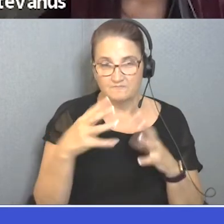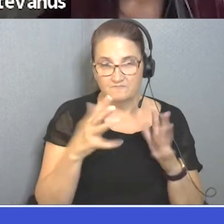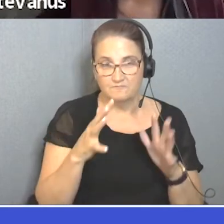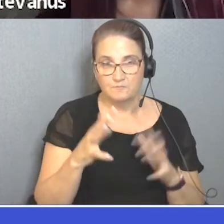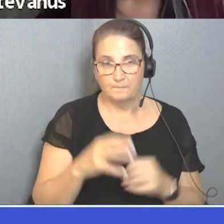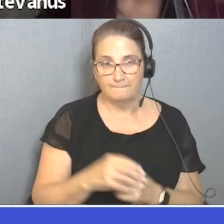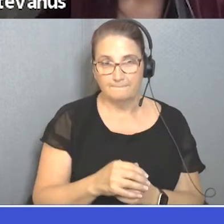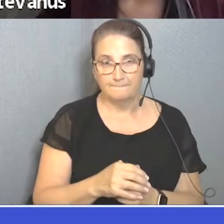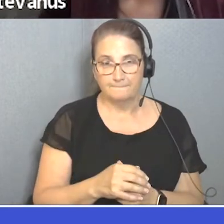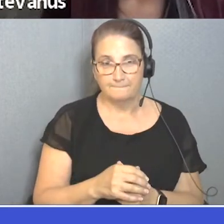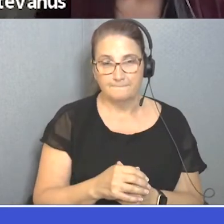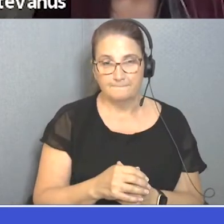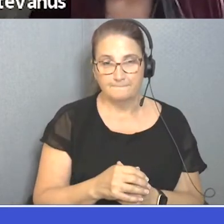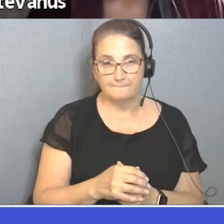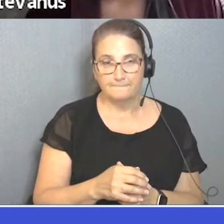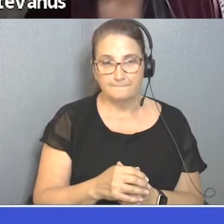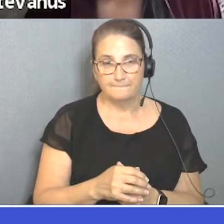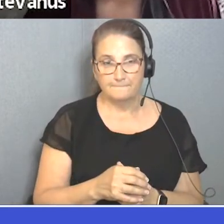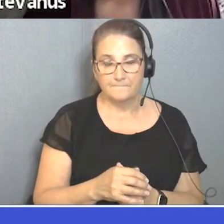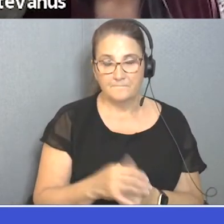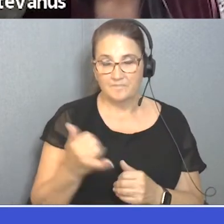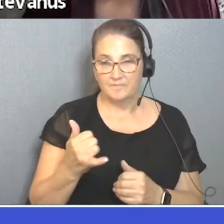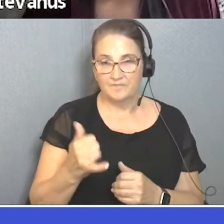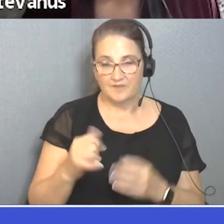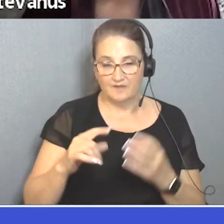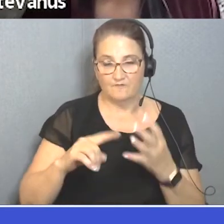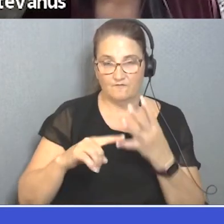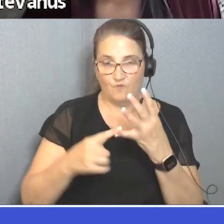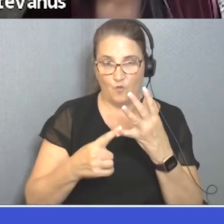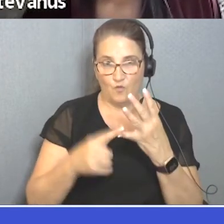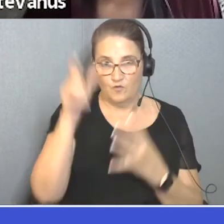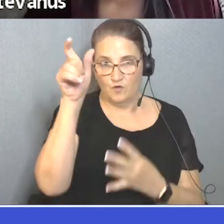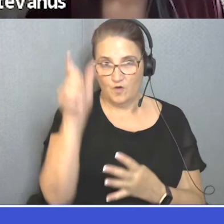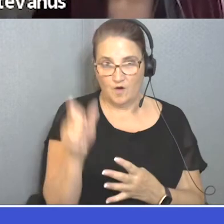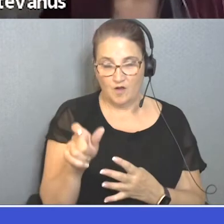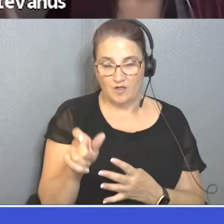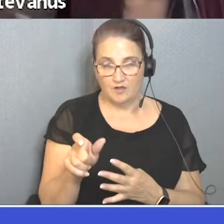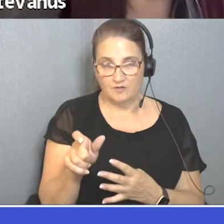Okay. Go ahead and wrap up that third